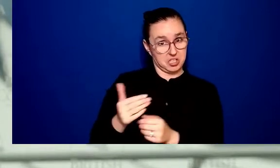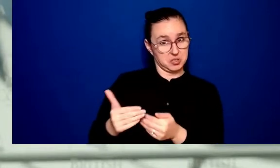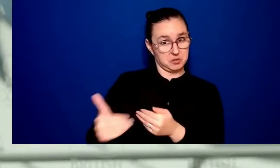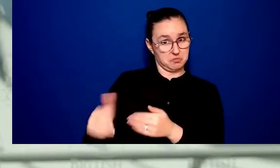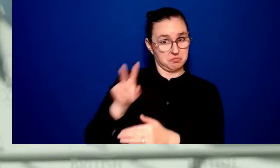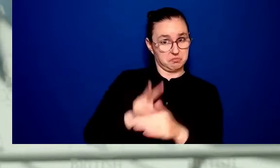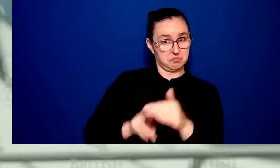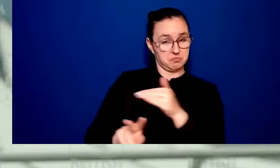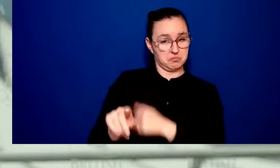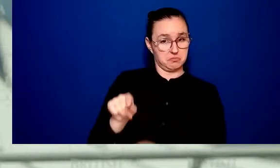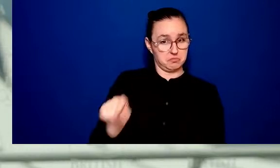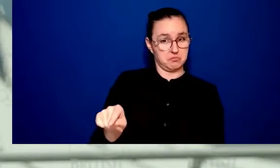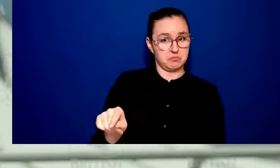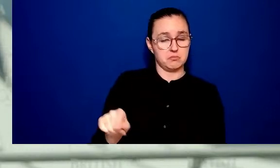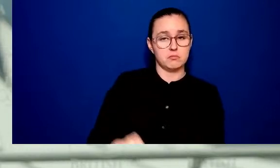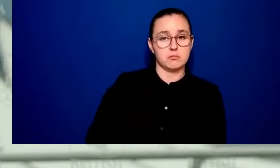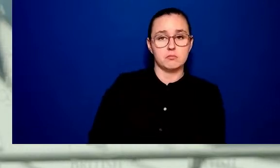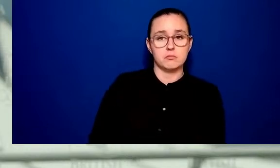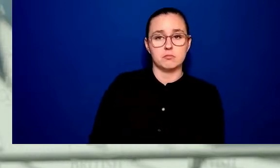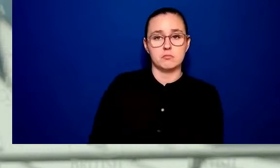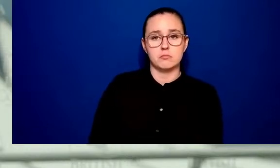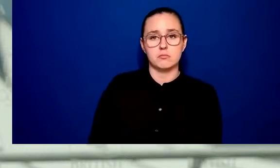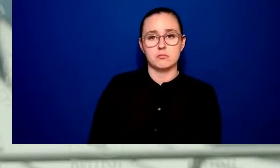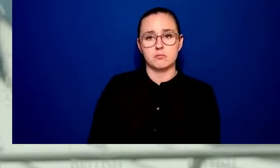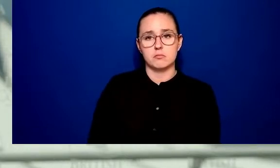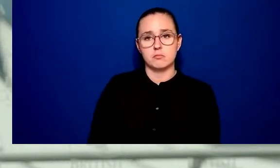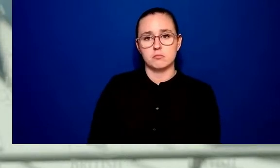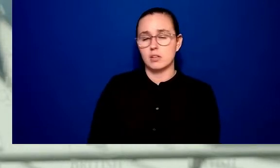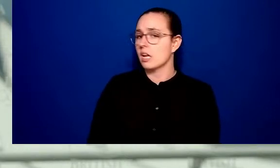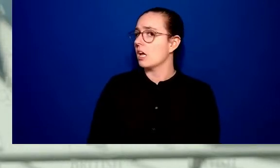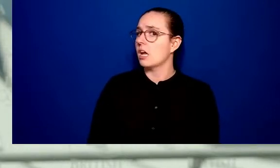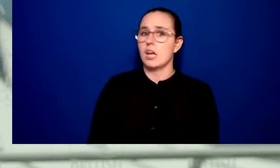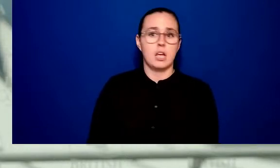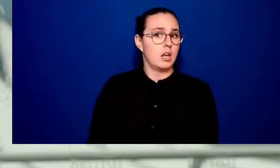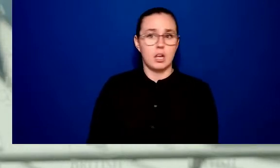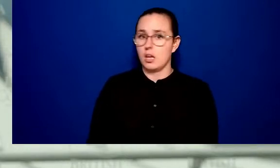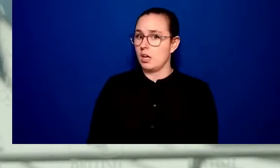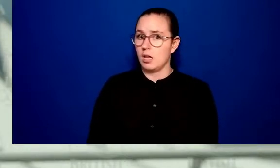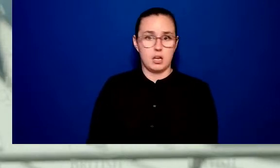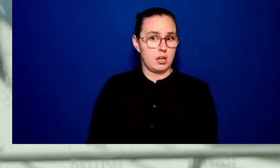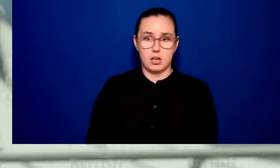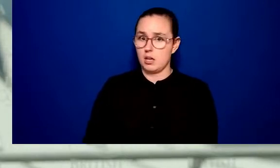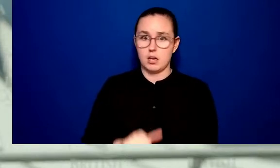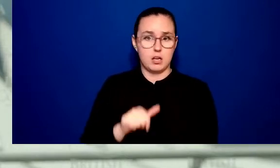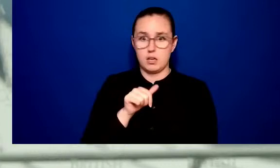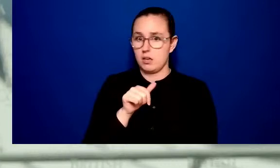and If not. What is the rest of